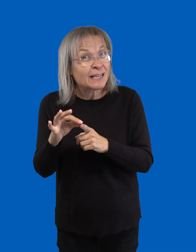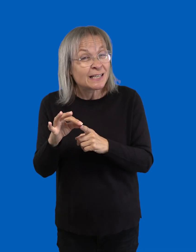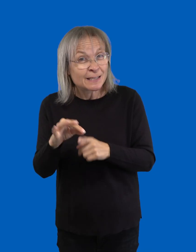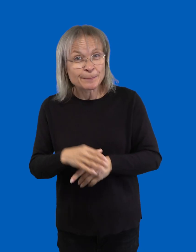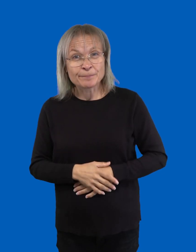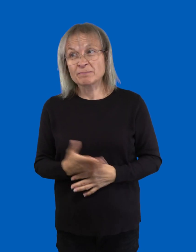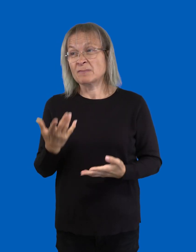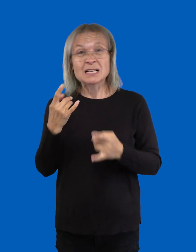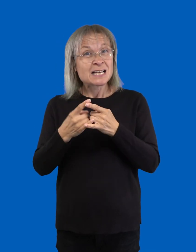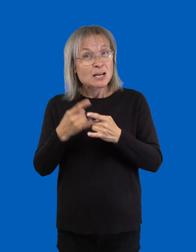health clinic.